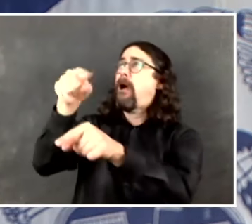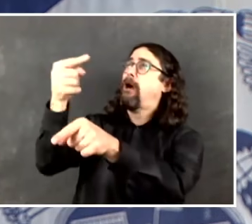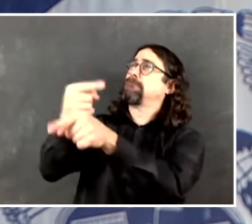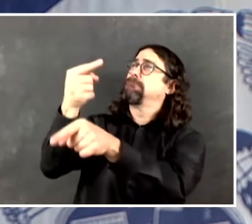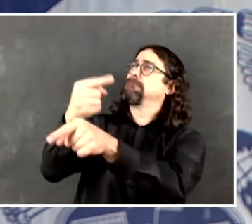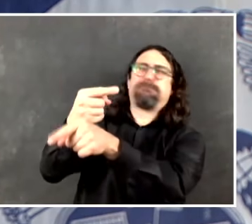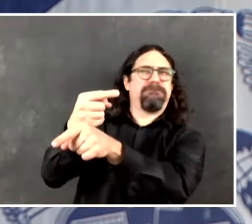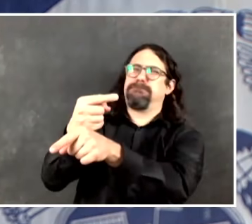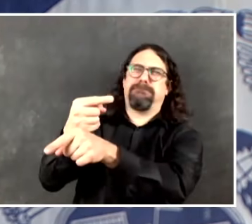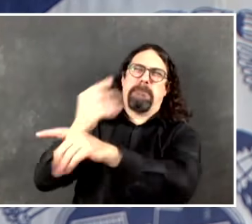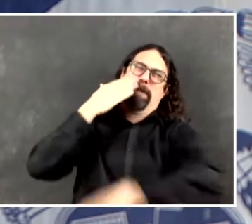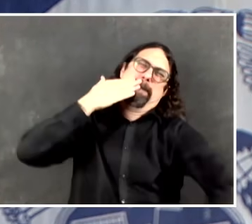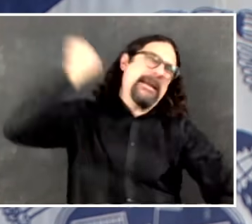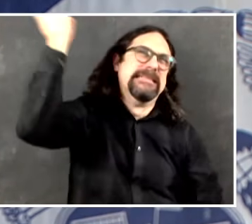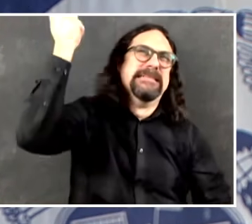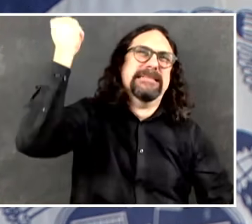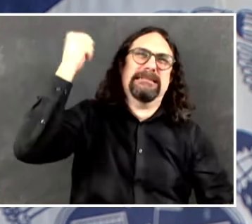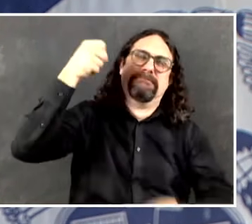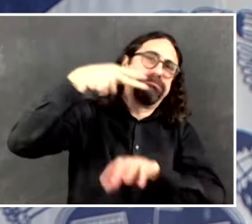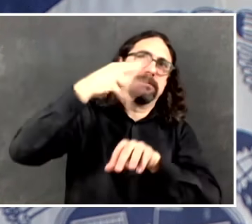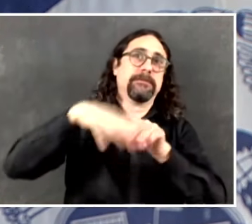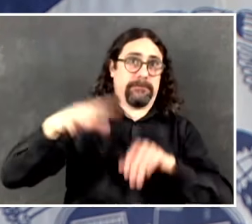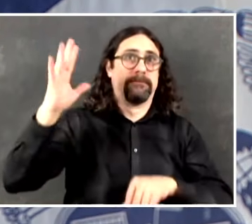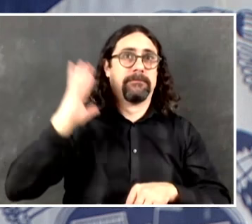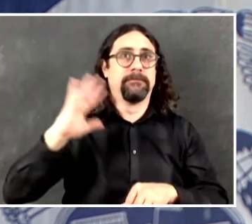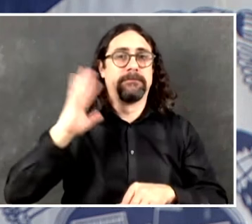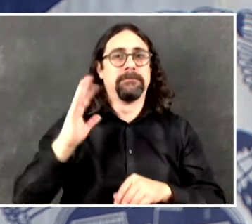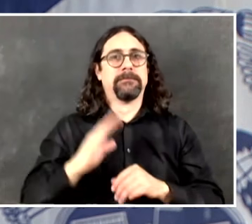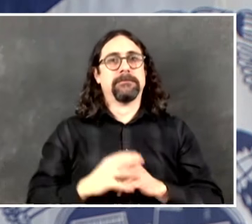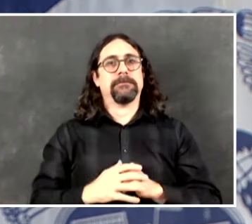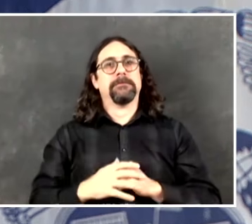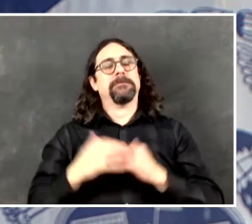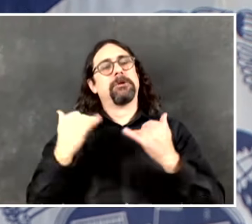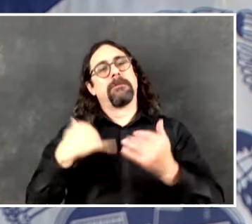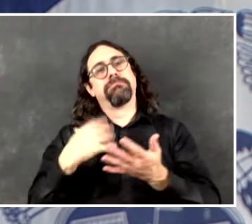TOGETHER AND THAT'S WHAT I'M